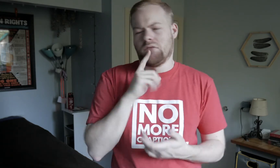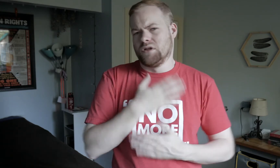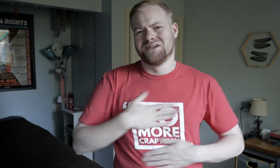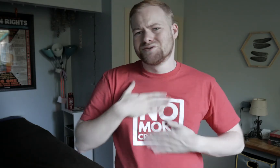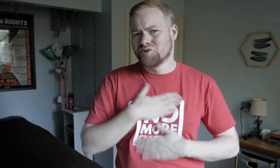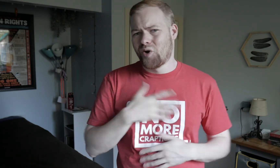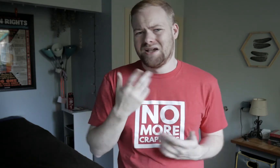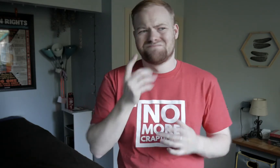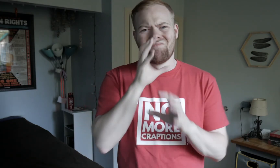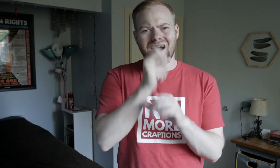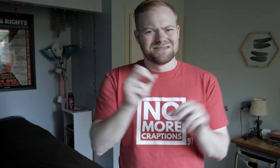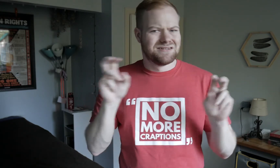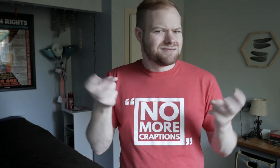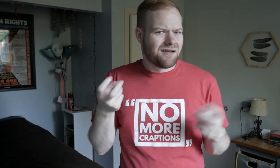I really enjoyed it, it’s a fascinating topic.